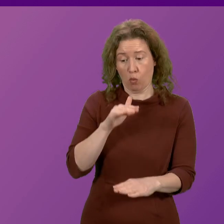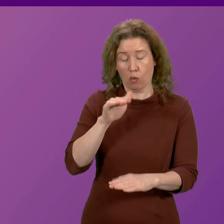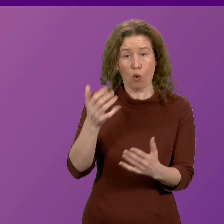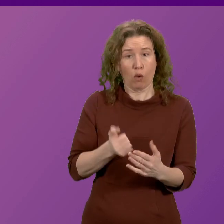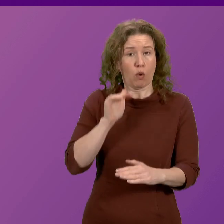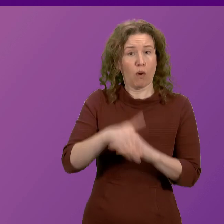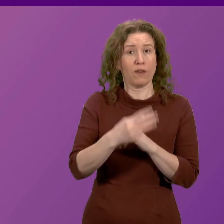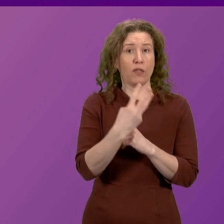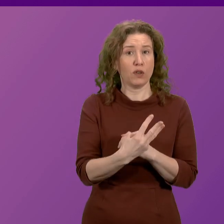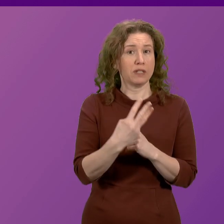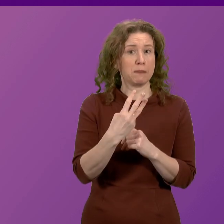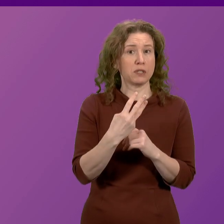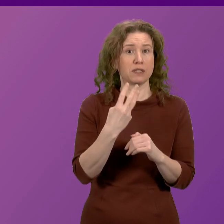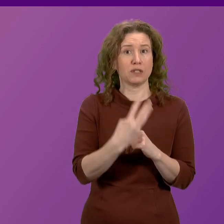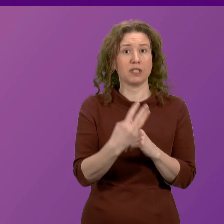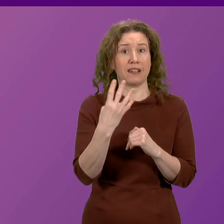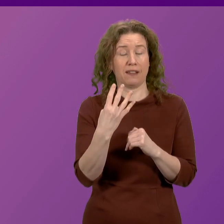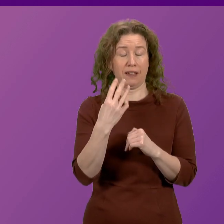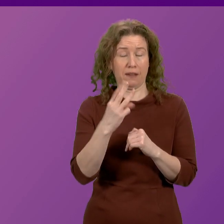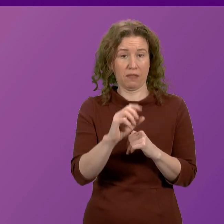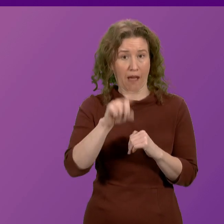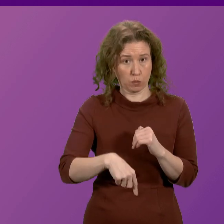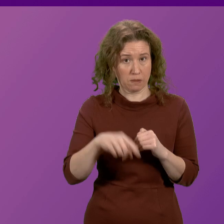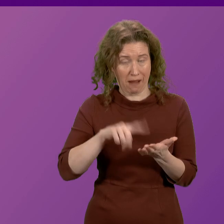to pay more than those in the rest of the United Kingdom. How can the